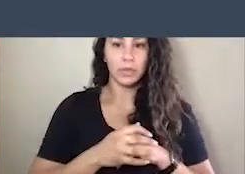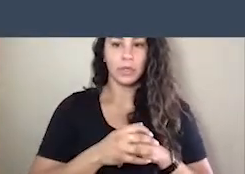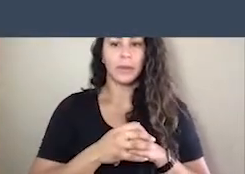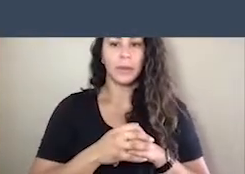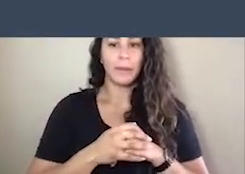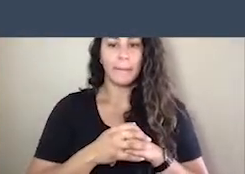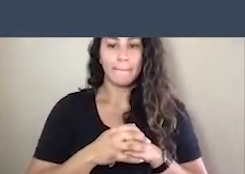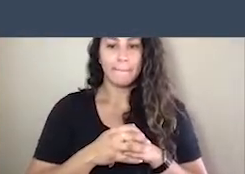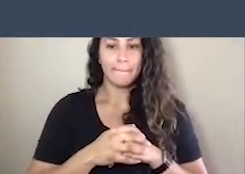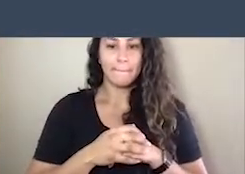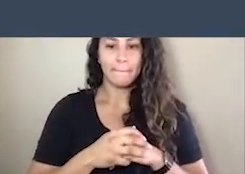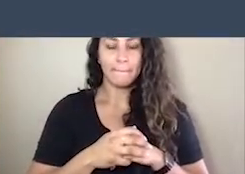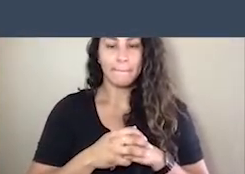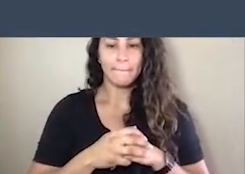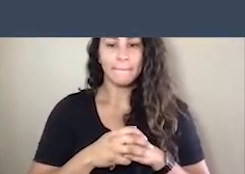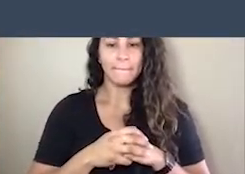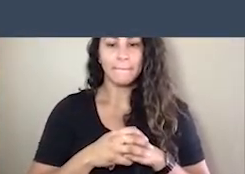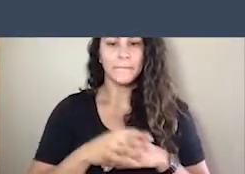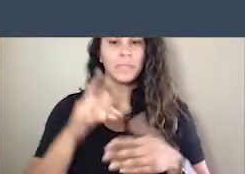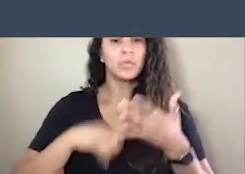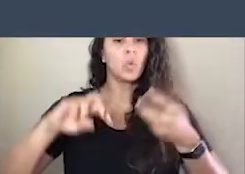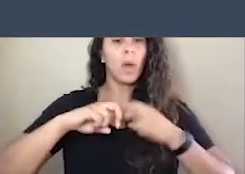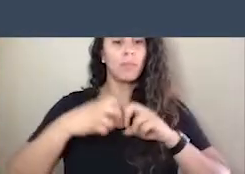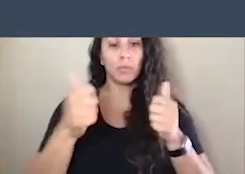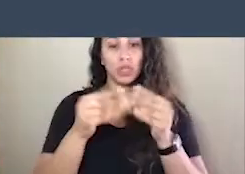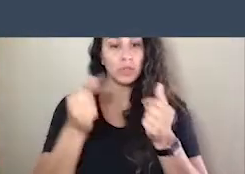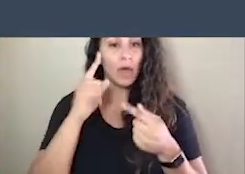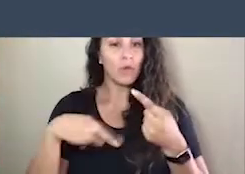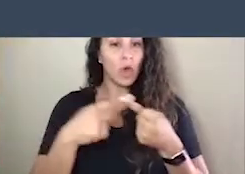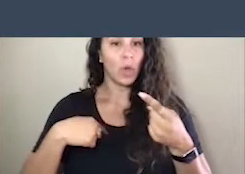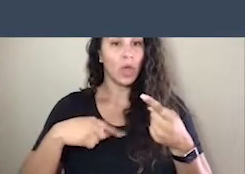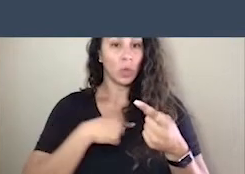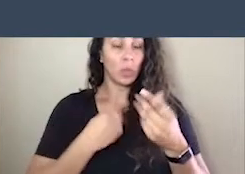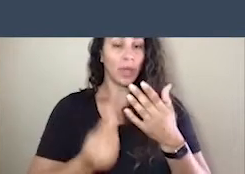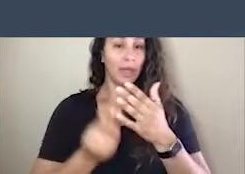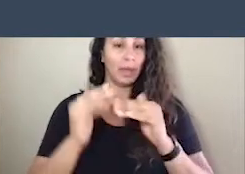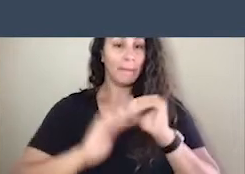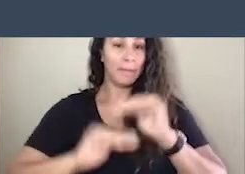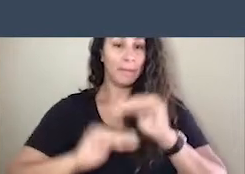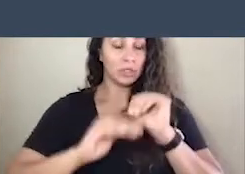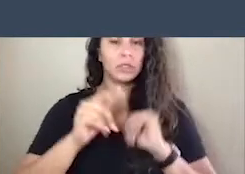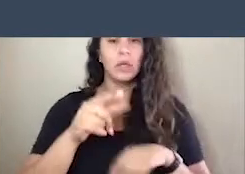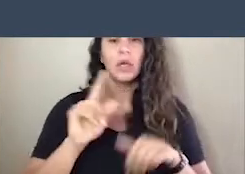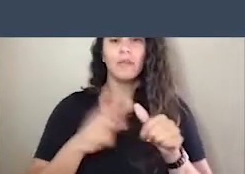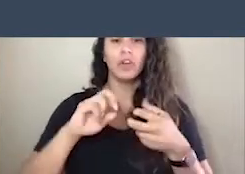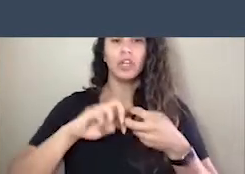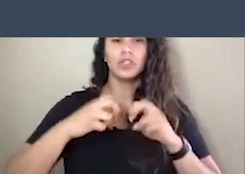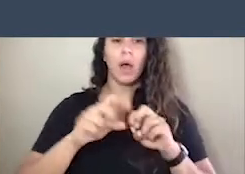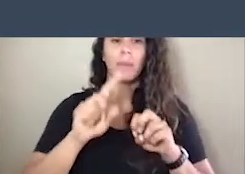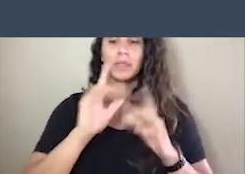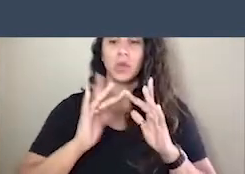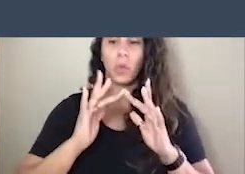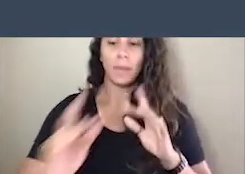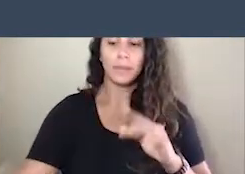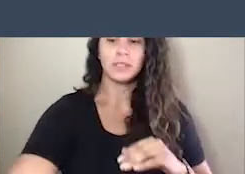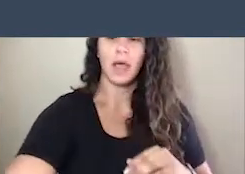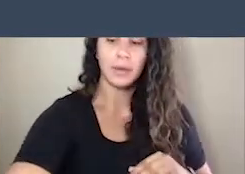WHAT PROBLEMS WERE WE TRYING TO SOLVE FOR BUILDING OUT THE GROWTH THEME?